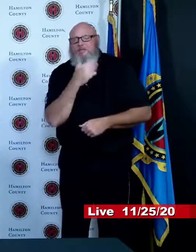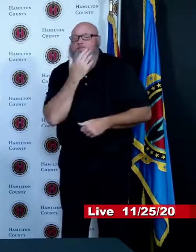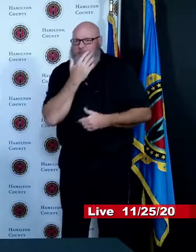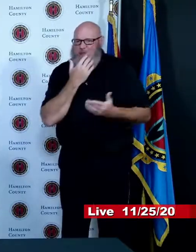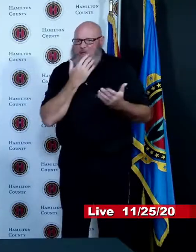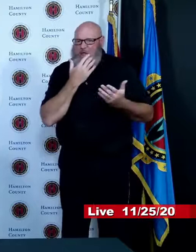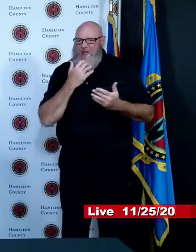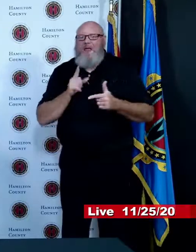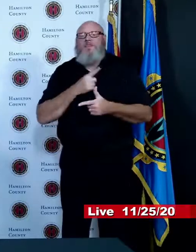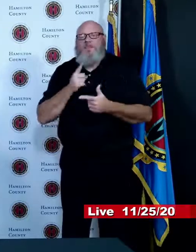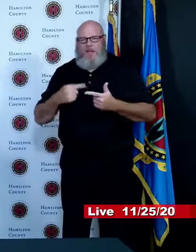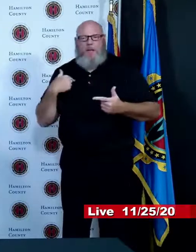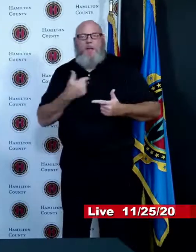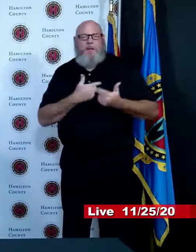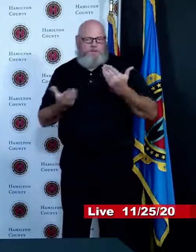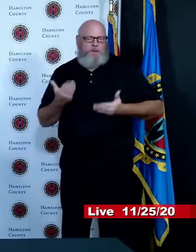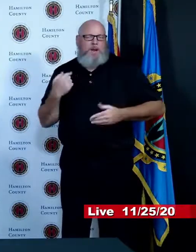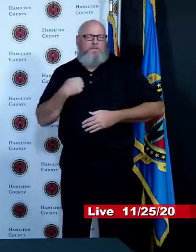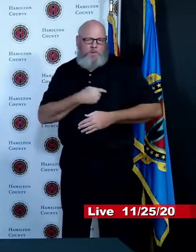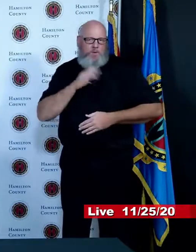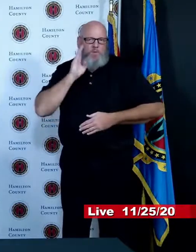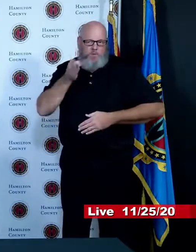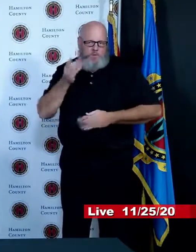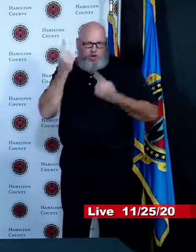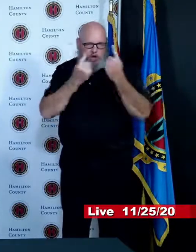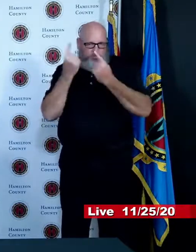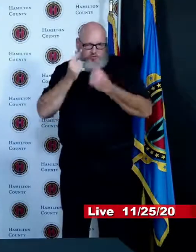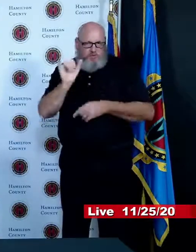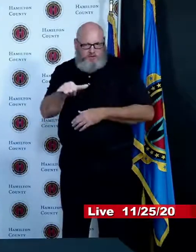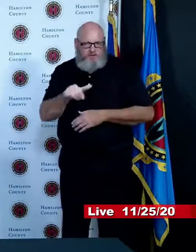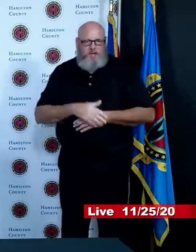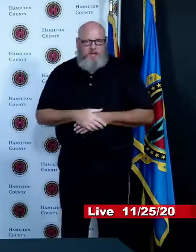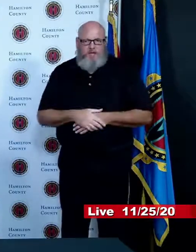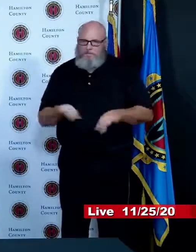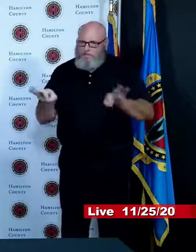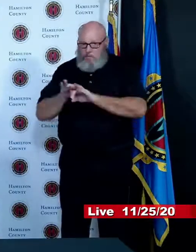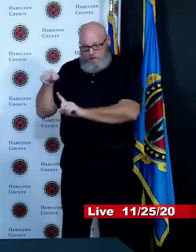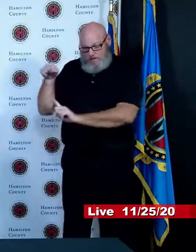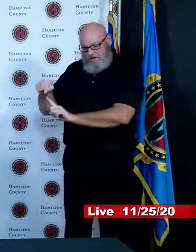on that real quick to share your thoughts yeah definitely above my pay grade but